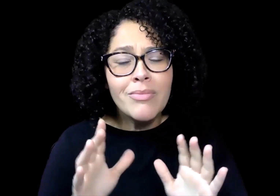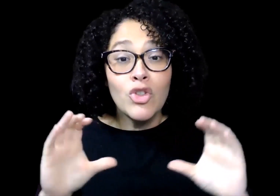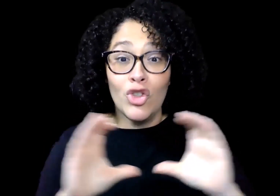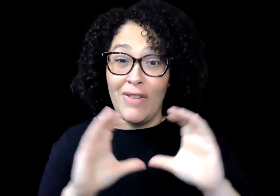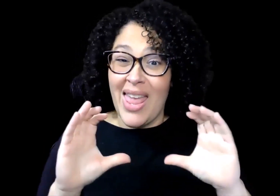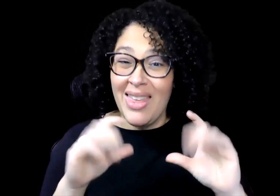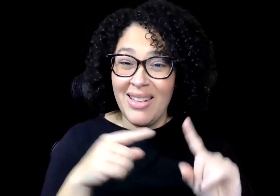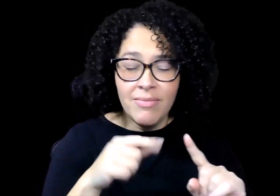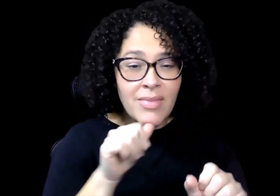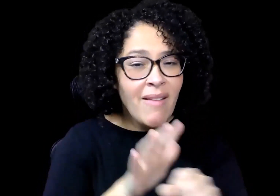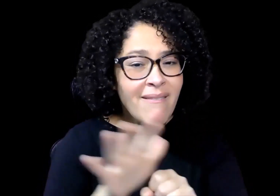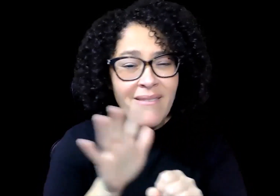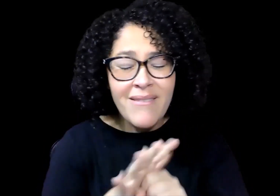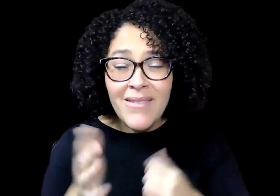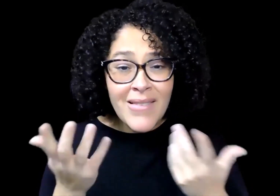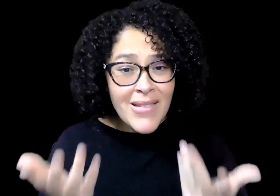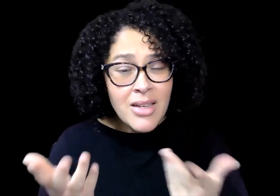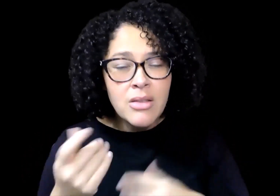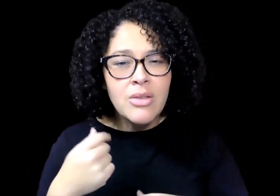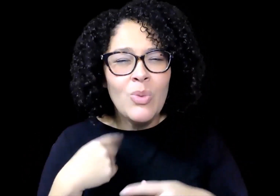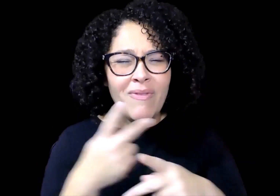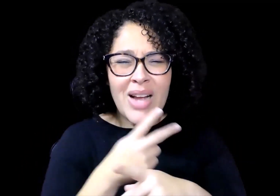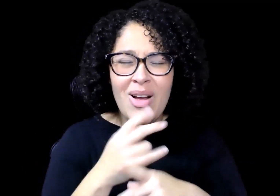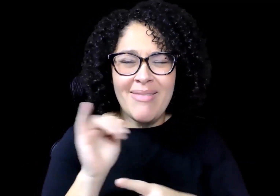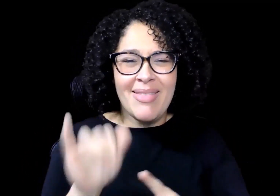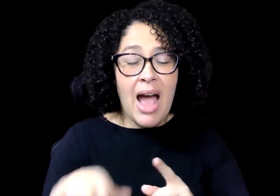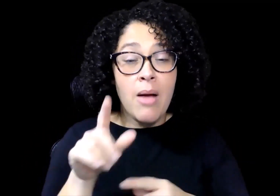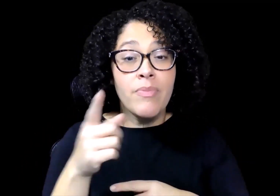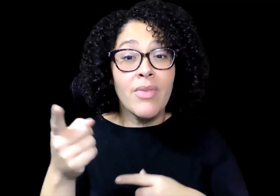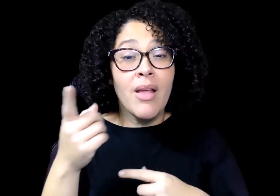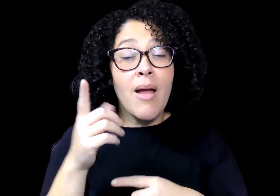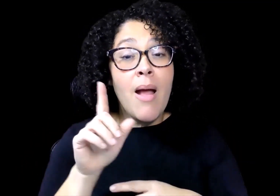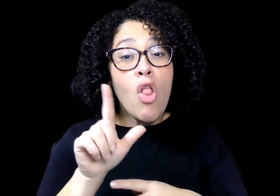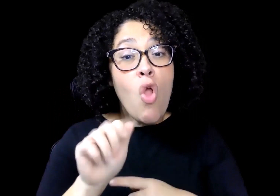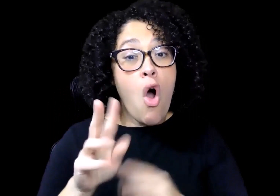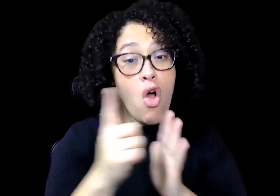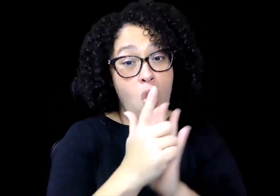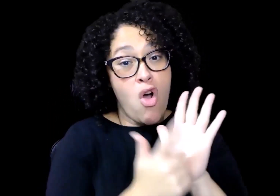weren't enough deaf interpreters who had certified and who were certified and we really needed them